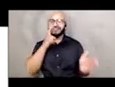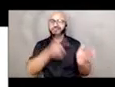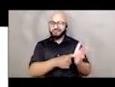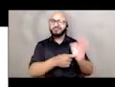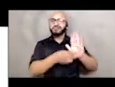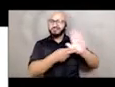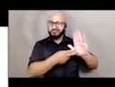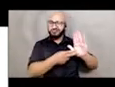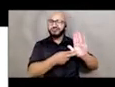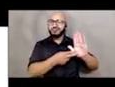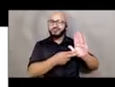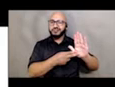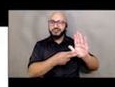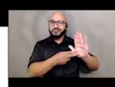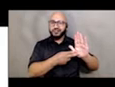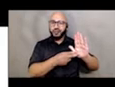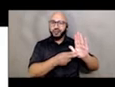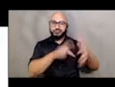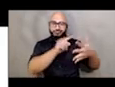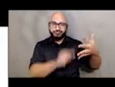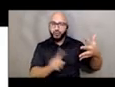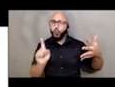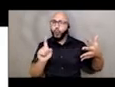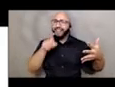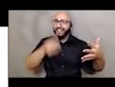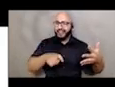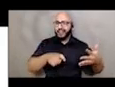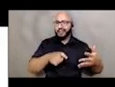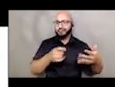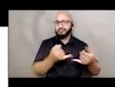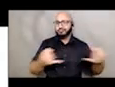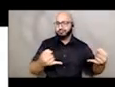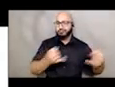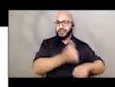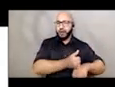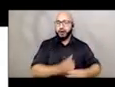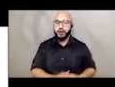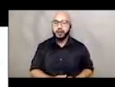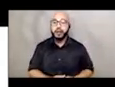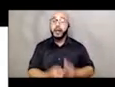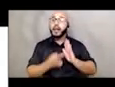areas where boundaries are needed. You can uncover this by tuning into your feelings.